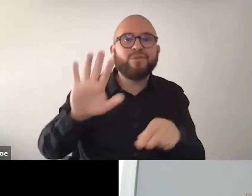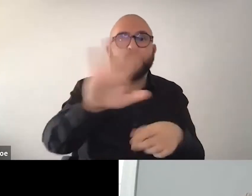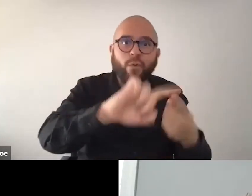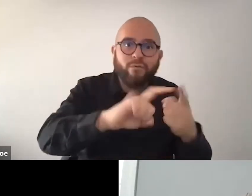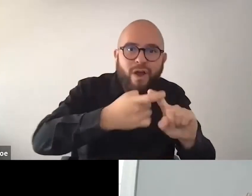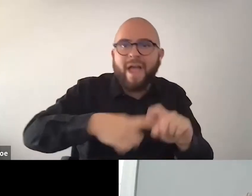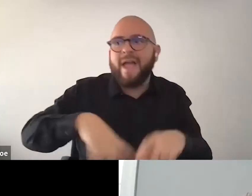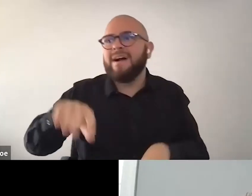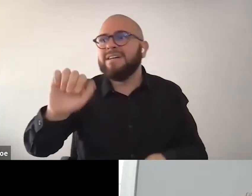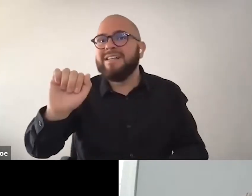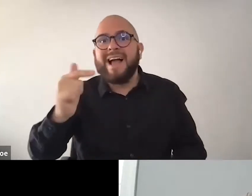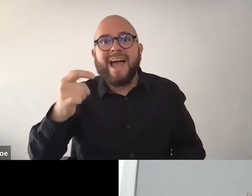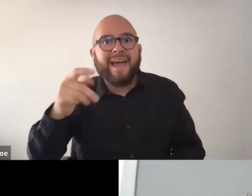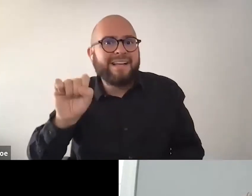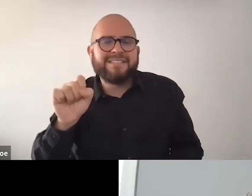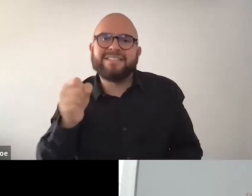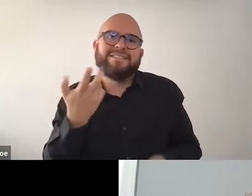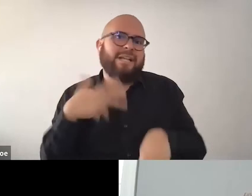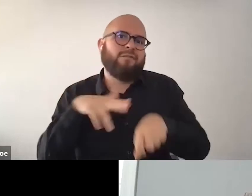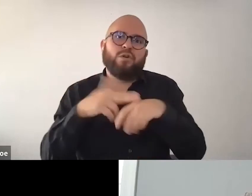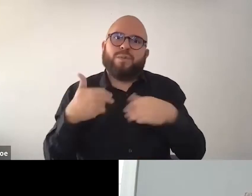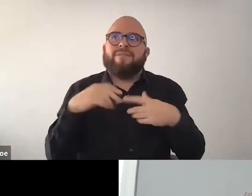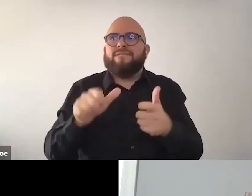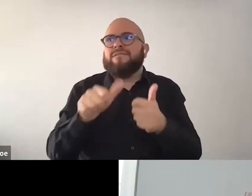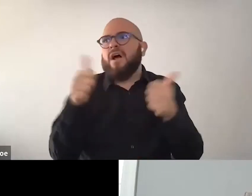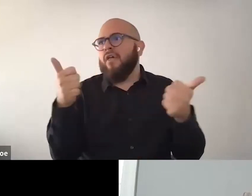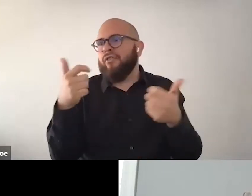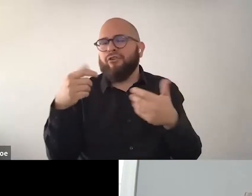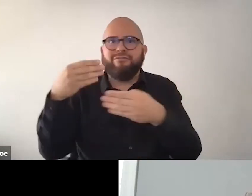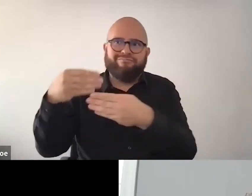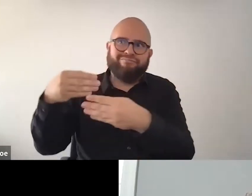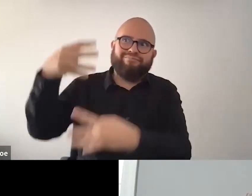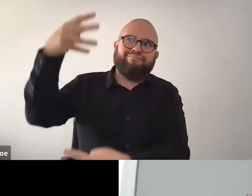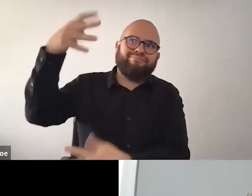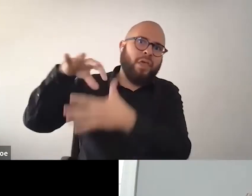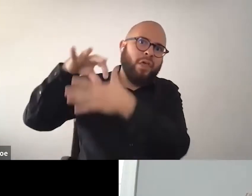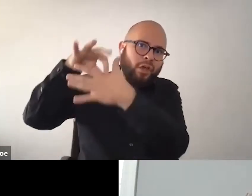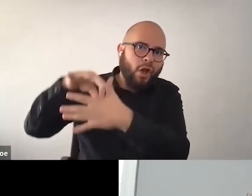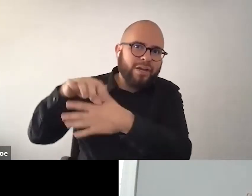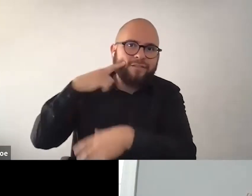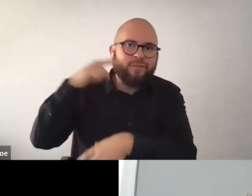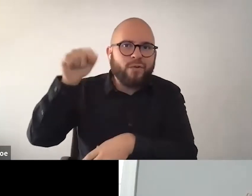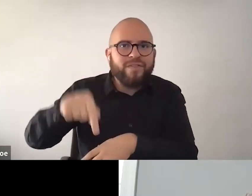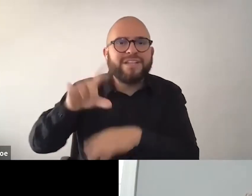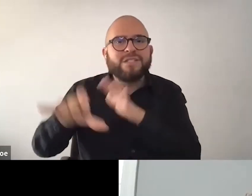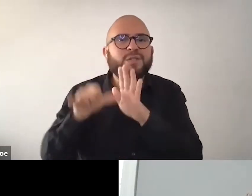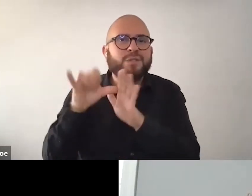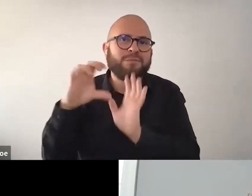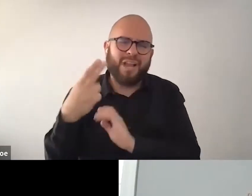there's a tremendous amount of other content on our SAG AFTRA YouTube channel that I know you will find very valuable.